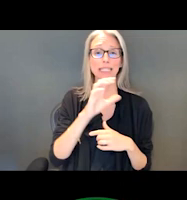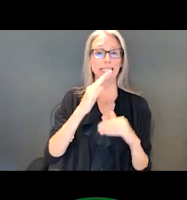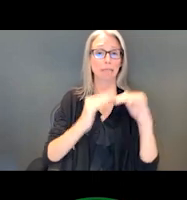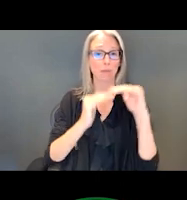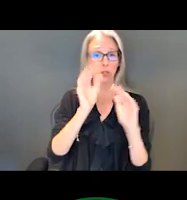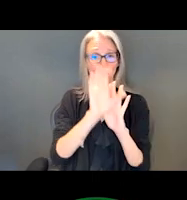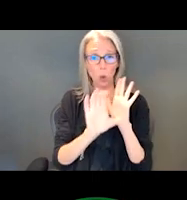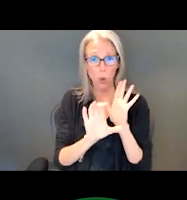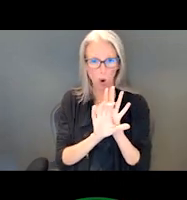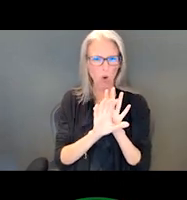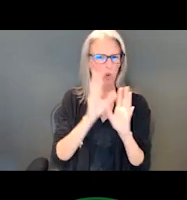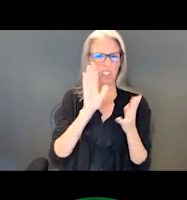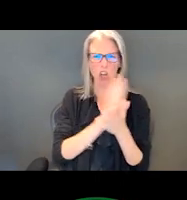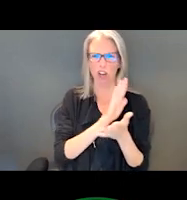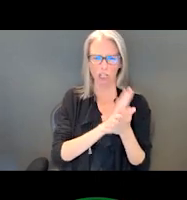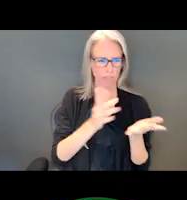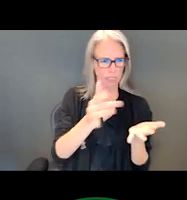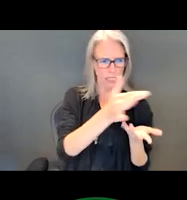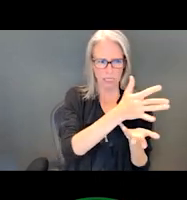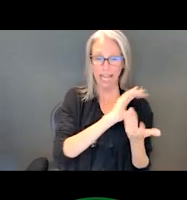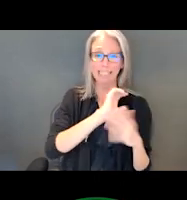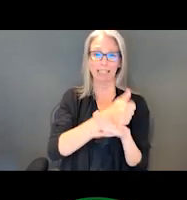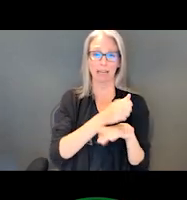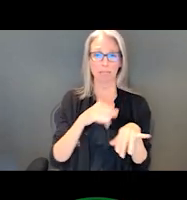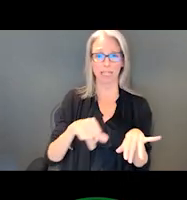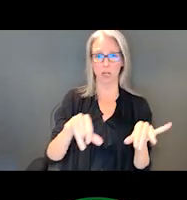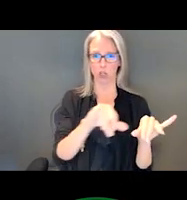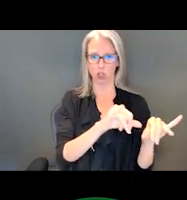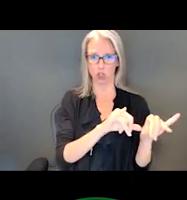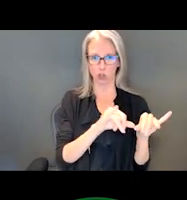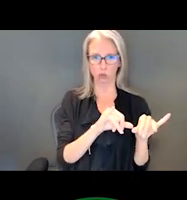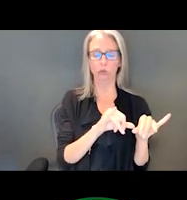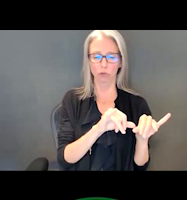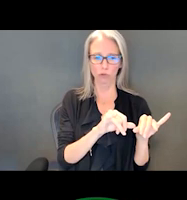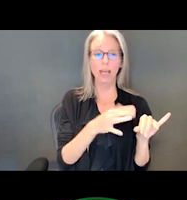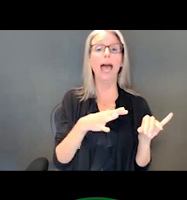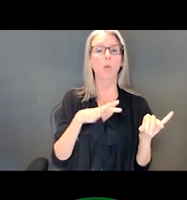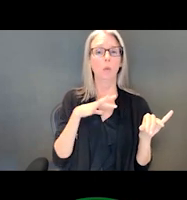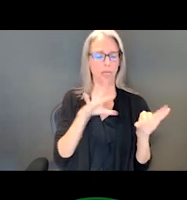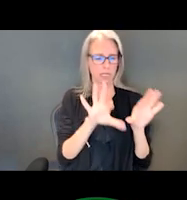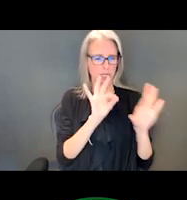But we needed a better way of collecting the data and We're viewing the information afterwards.